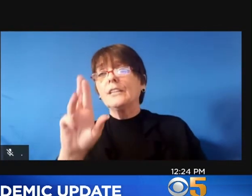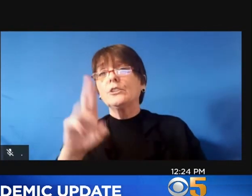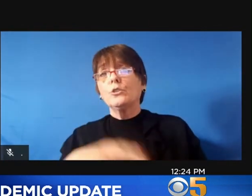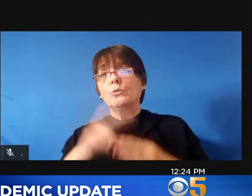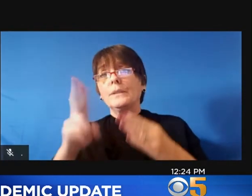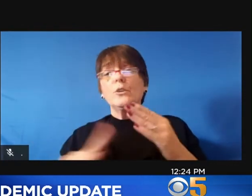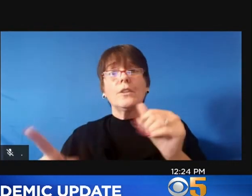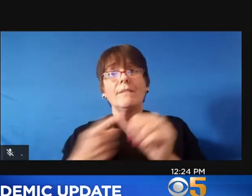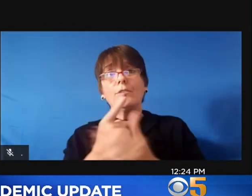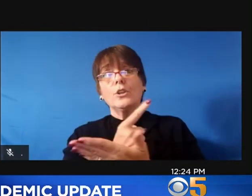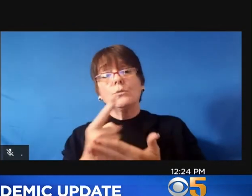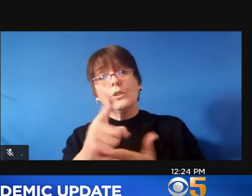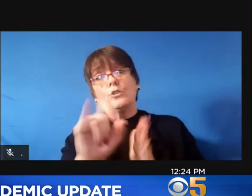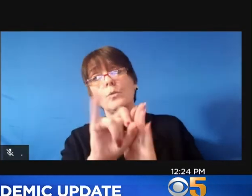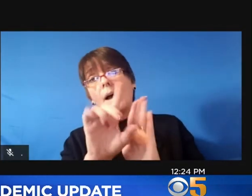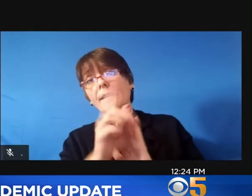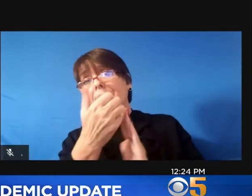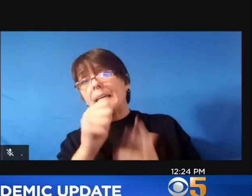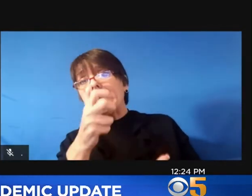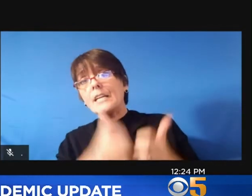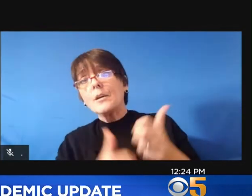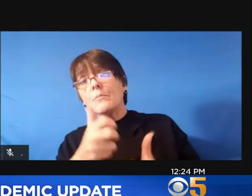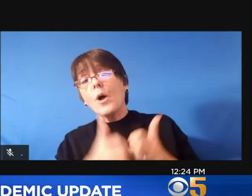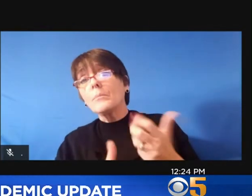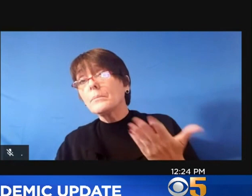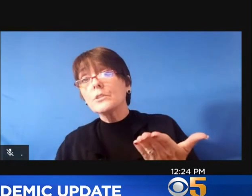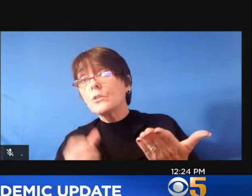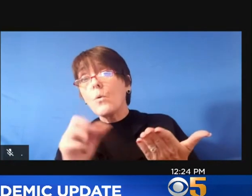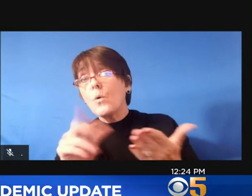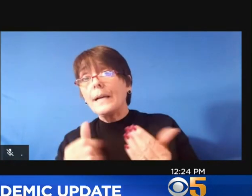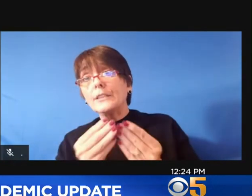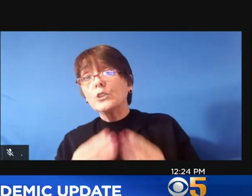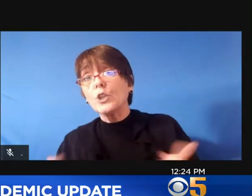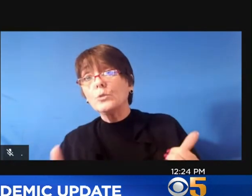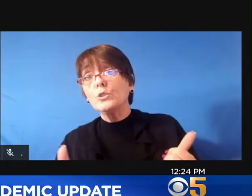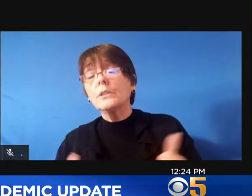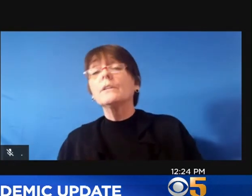TRAVELING AND BRINGING IT BACK? THERE IS A SURPRISINGLY HIGH NUMBER OF INCONCLUSIVE STATE LAB